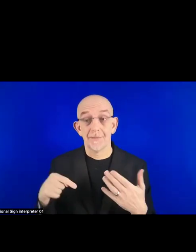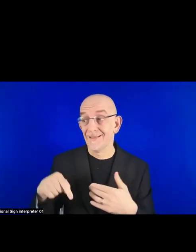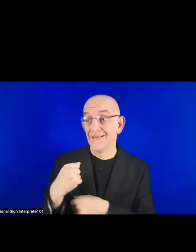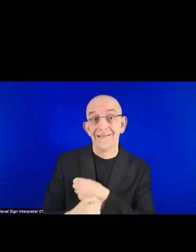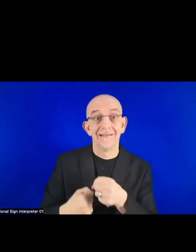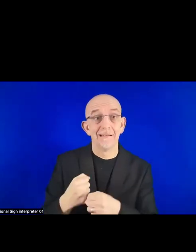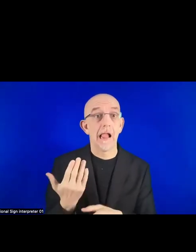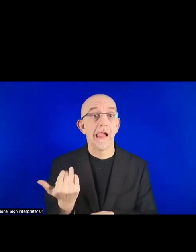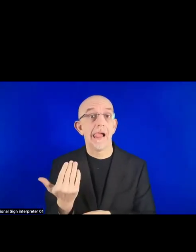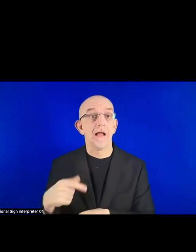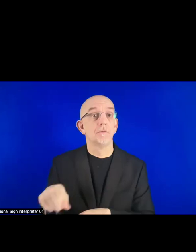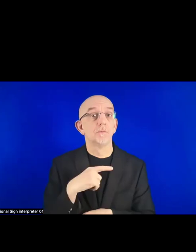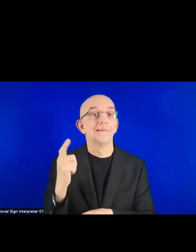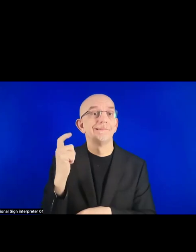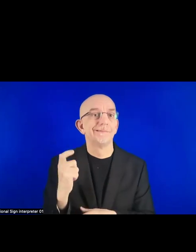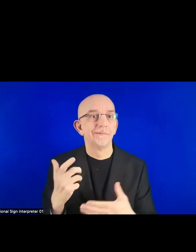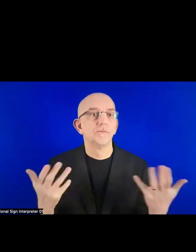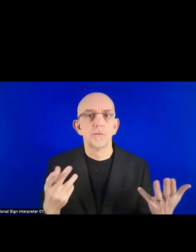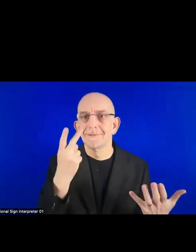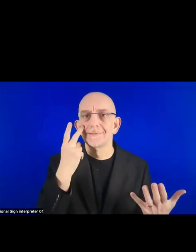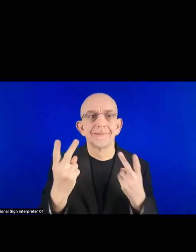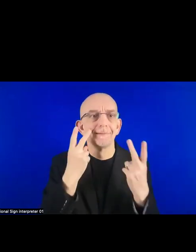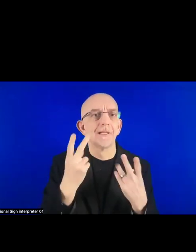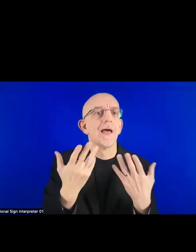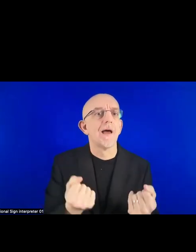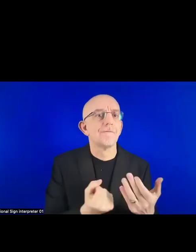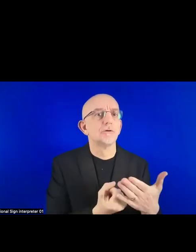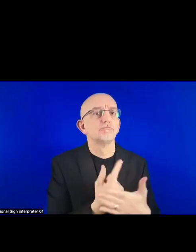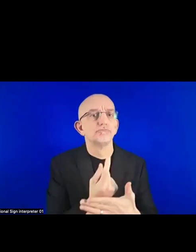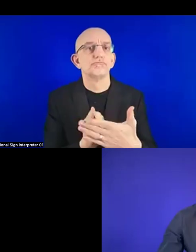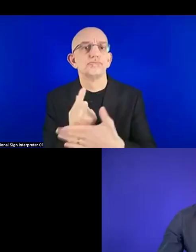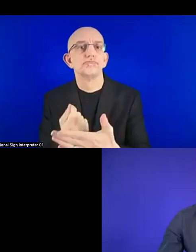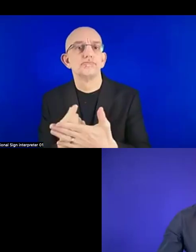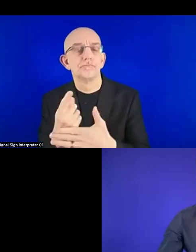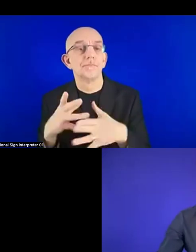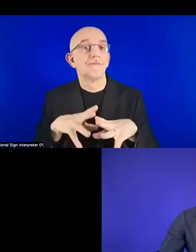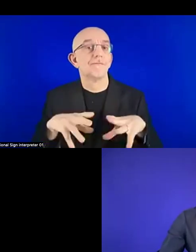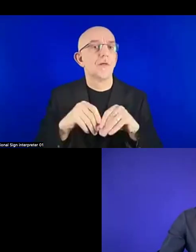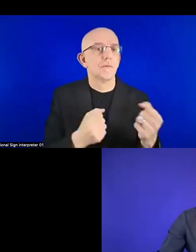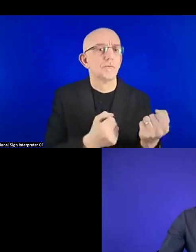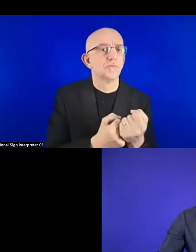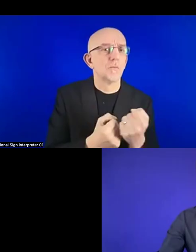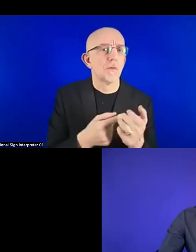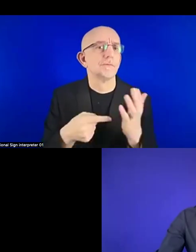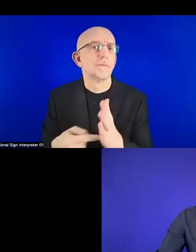us considering that we represent both people with intellectual disabilities and